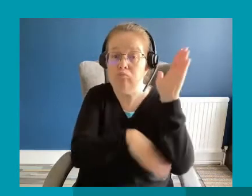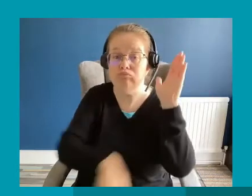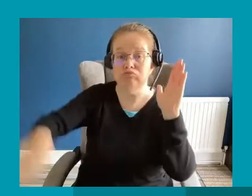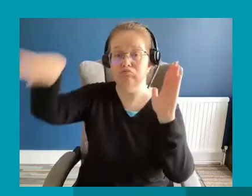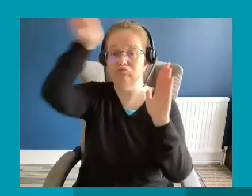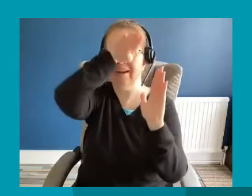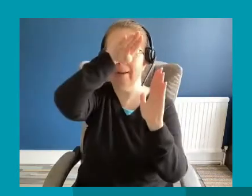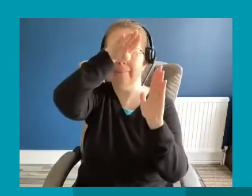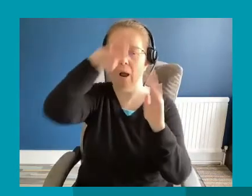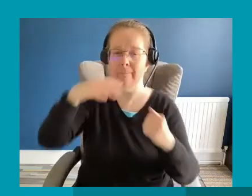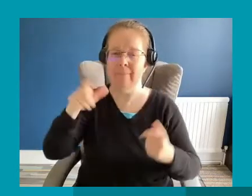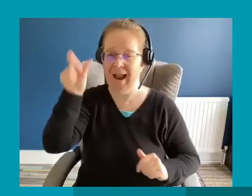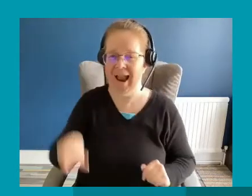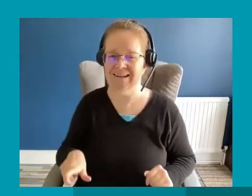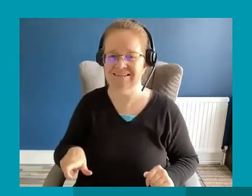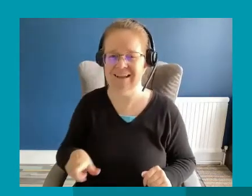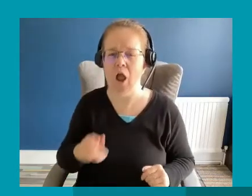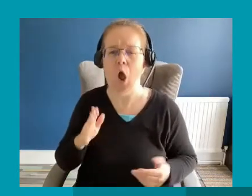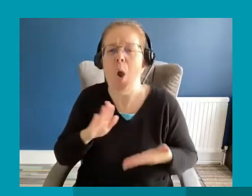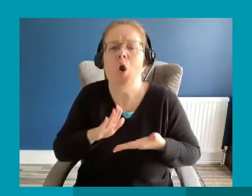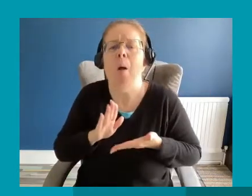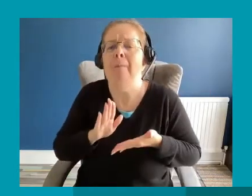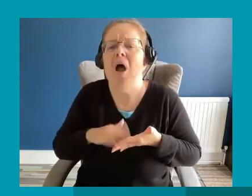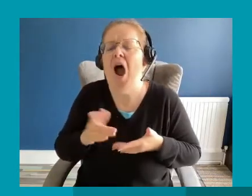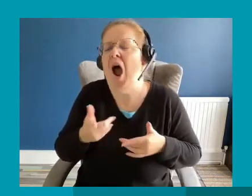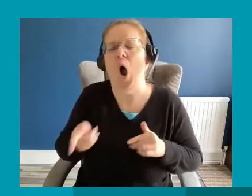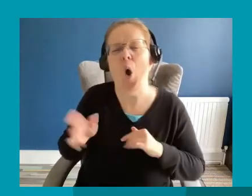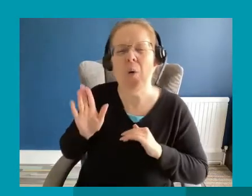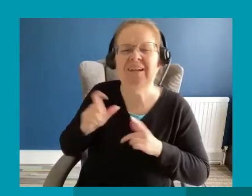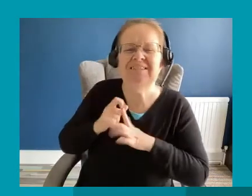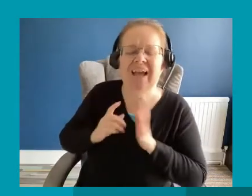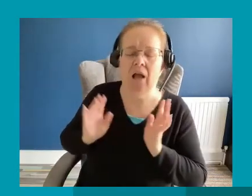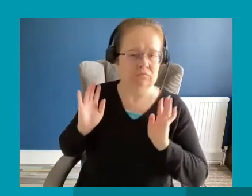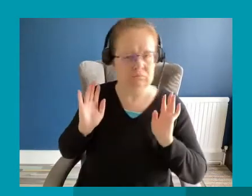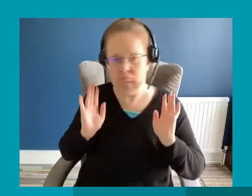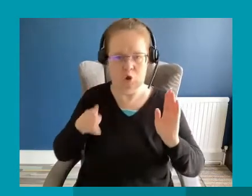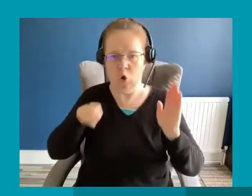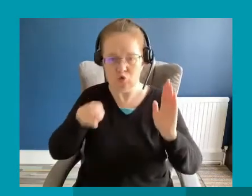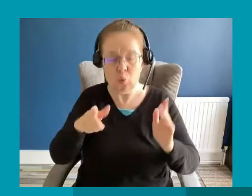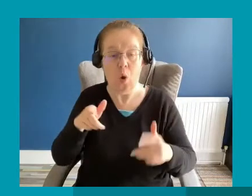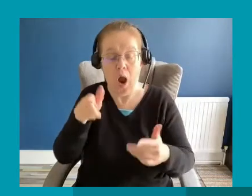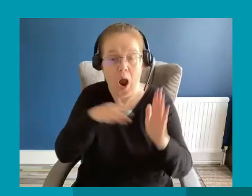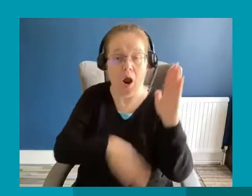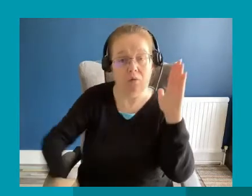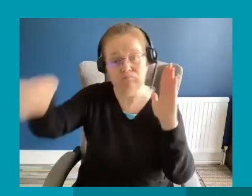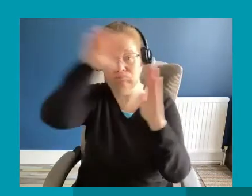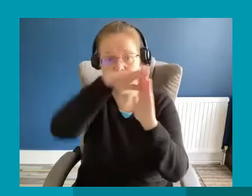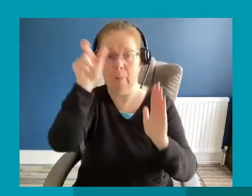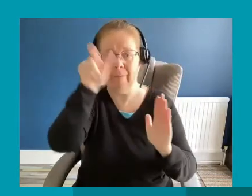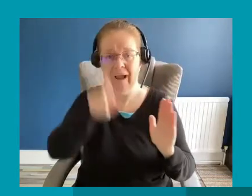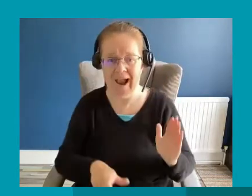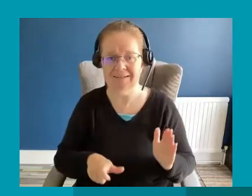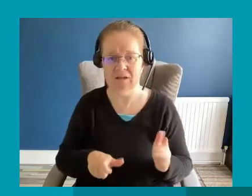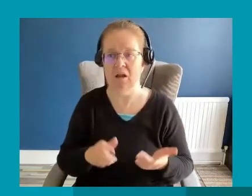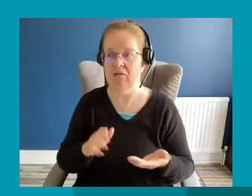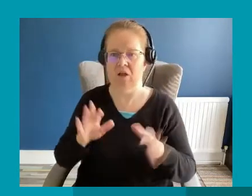but because of your disability, right? We we did a powerful webinar a couple of weeks ago where we actually